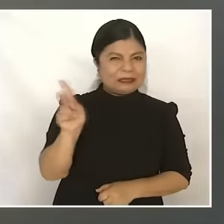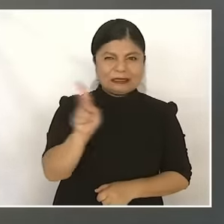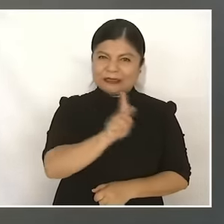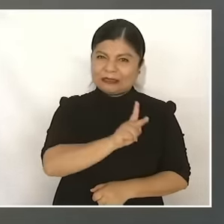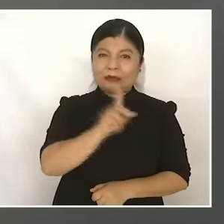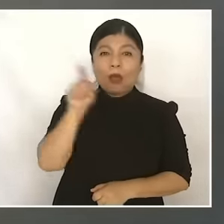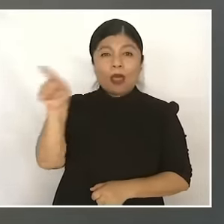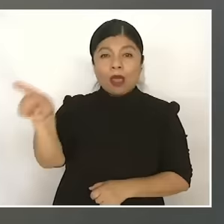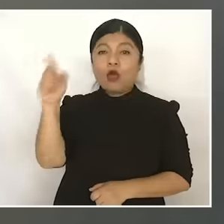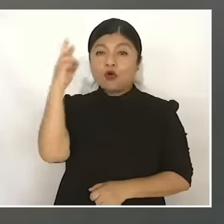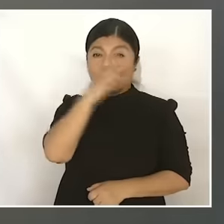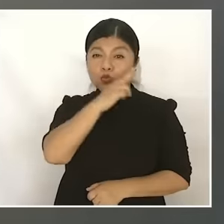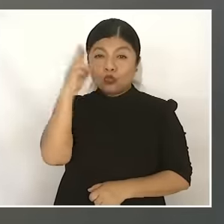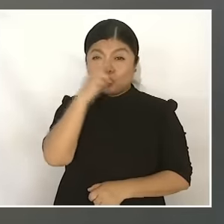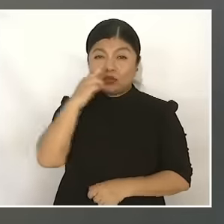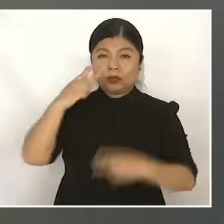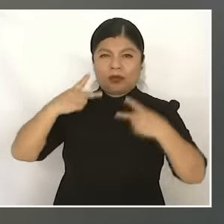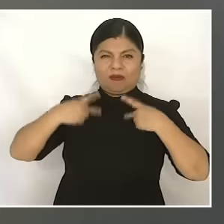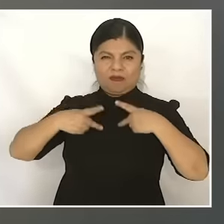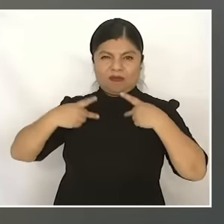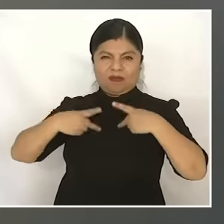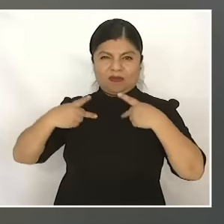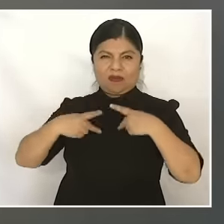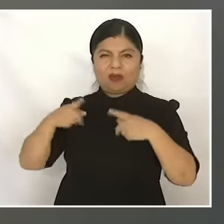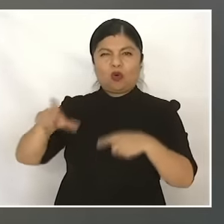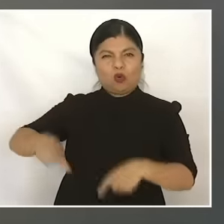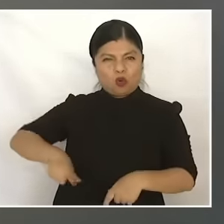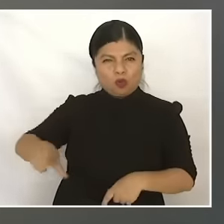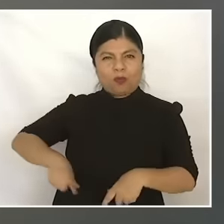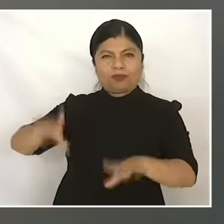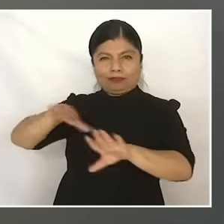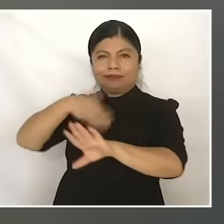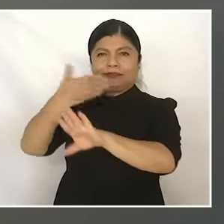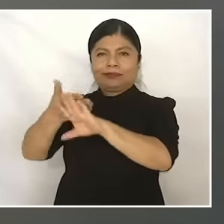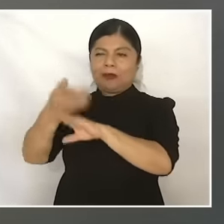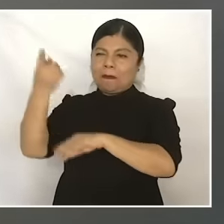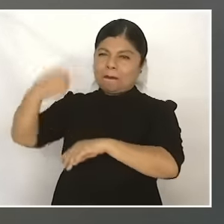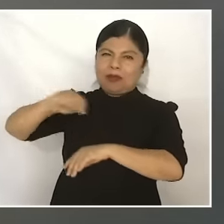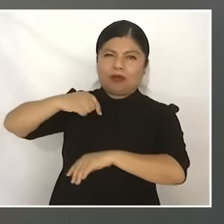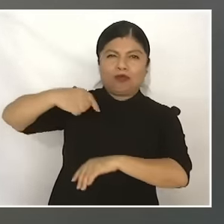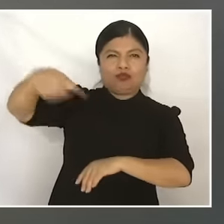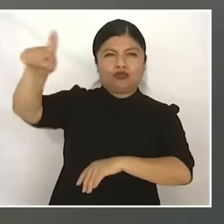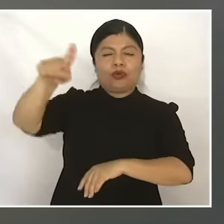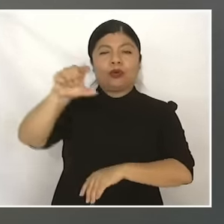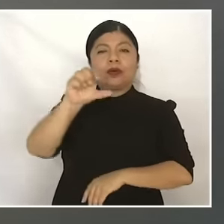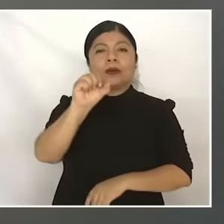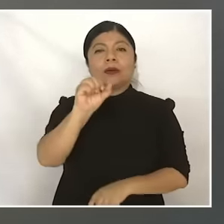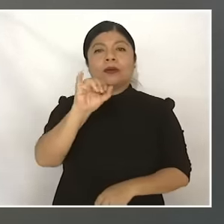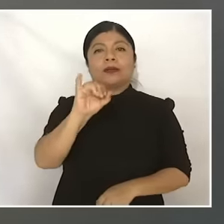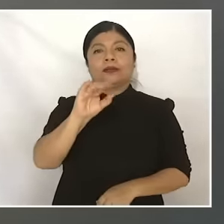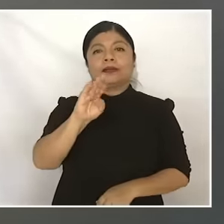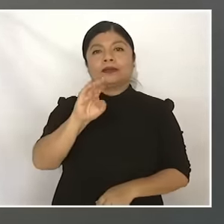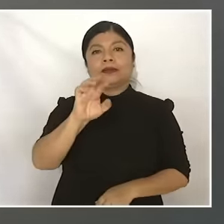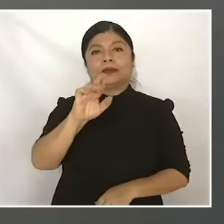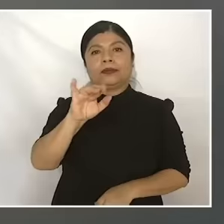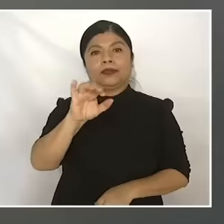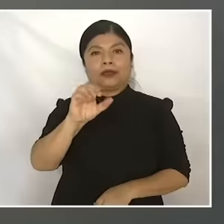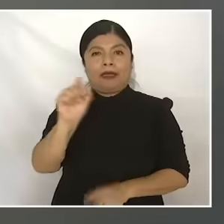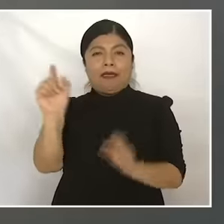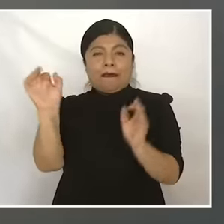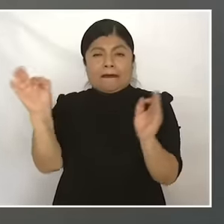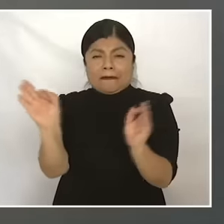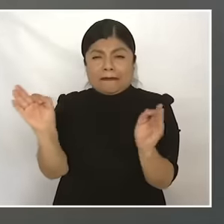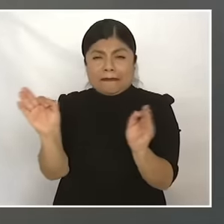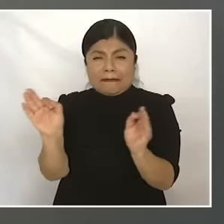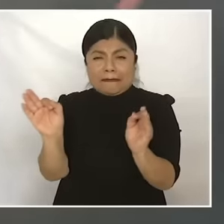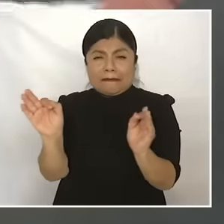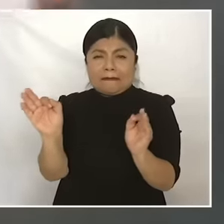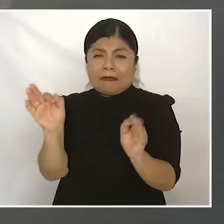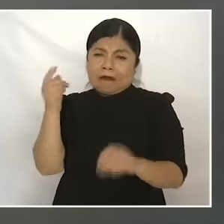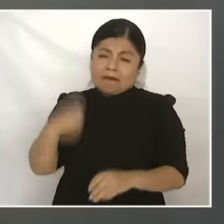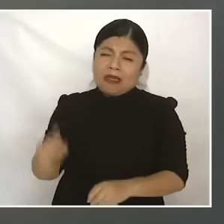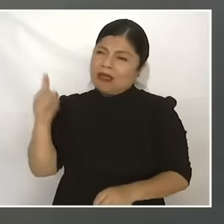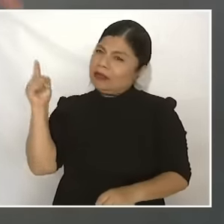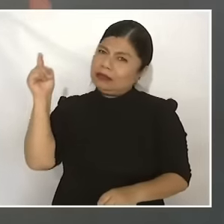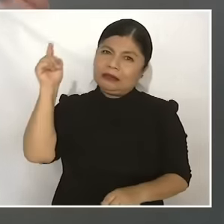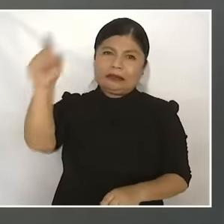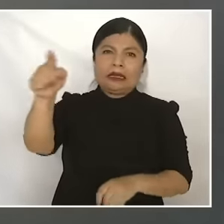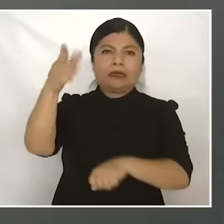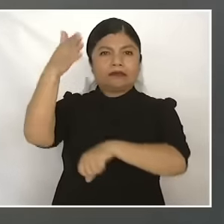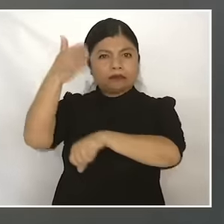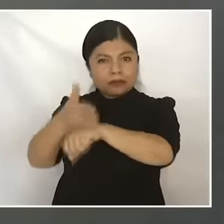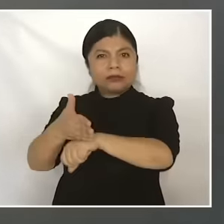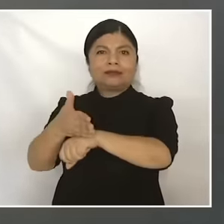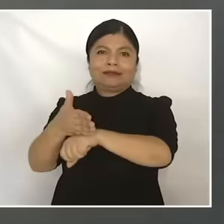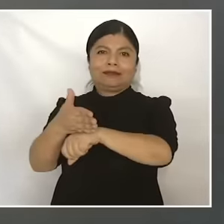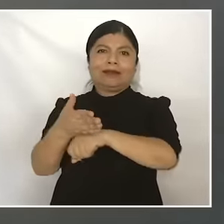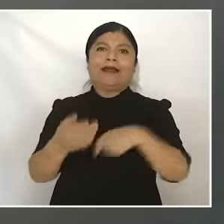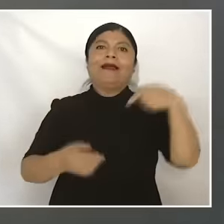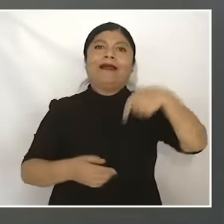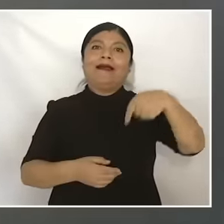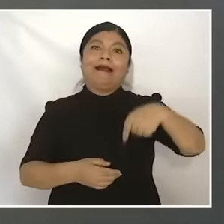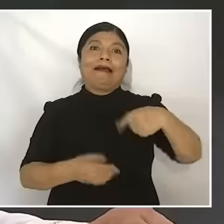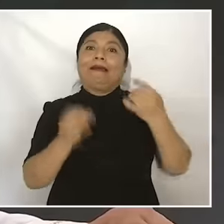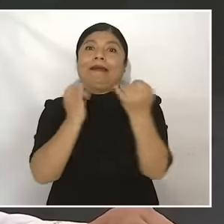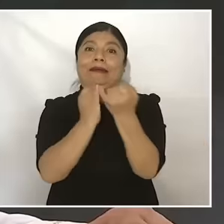was a cold place that was very difficult to resist that climate. In the face of the tropics and the diseases,